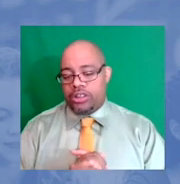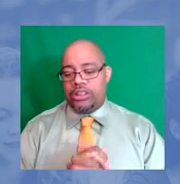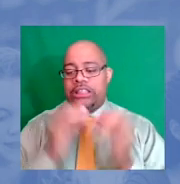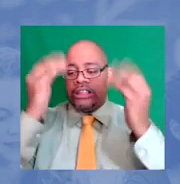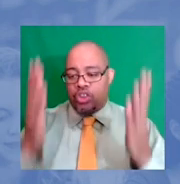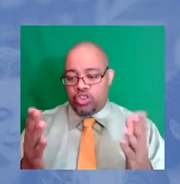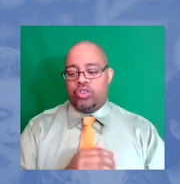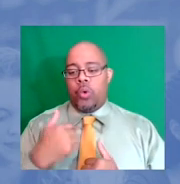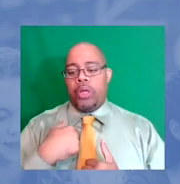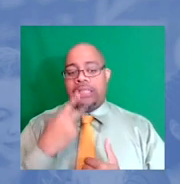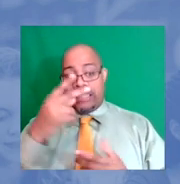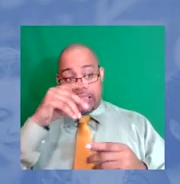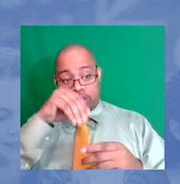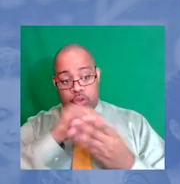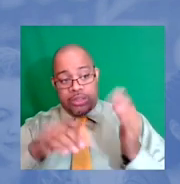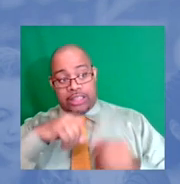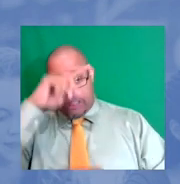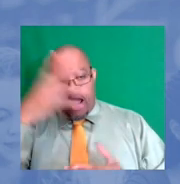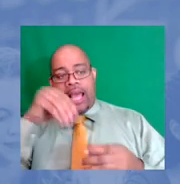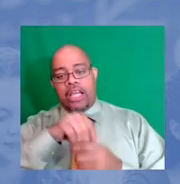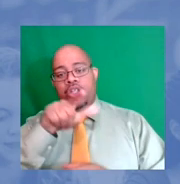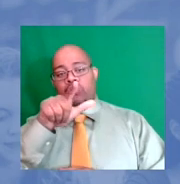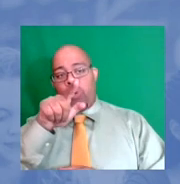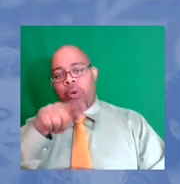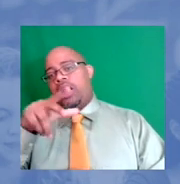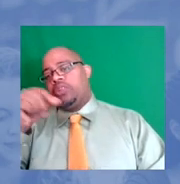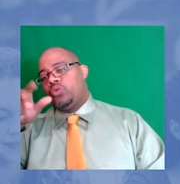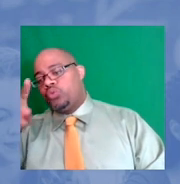AND IN 2021 22. NO YOUR CHILDREN, NEAT THEM WHERE THEY ARE,